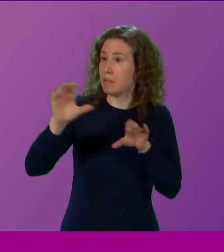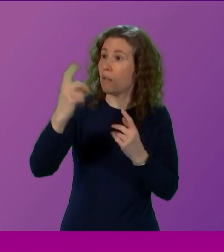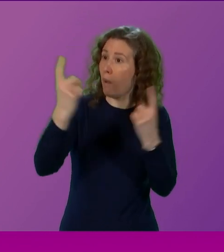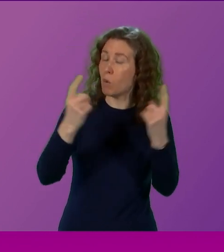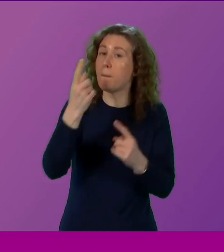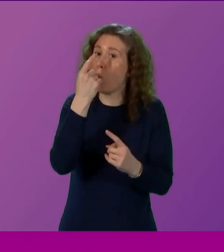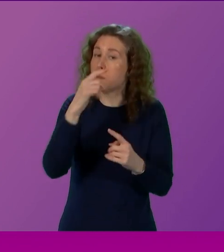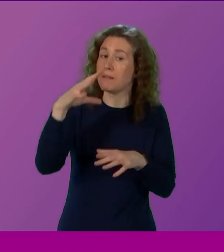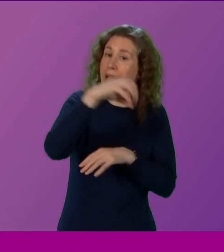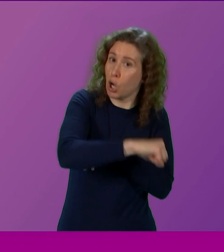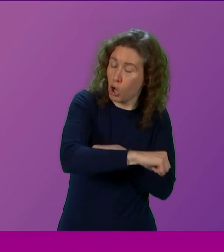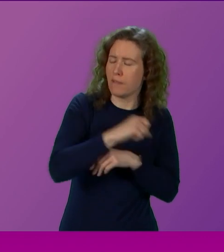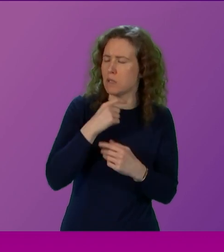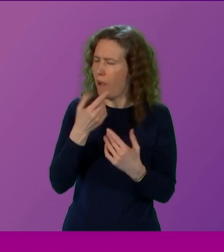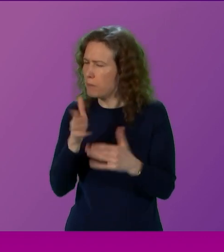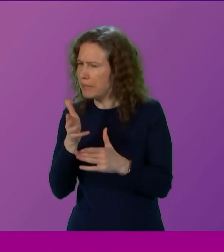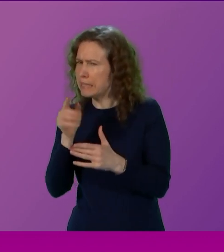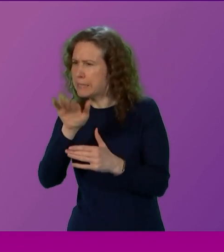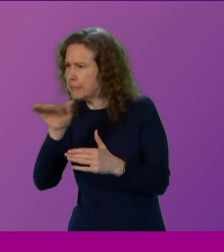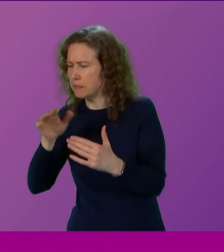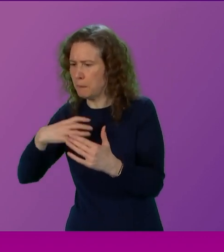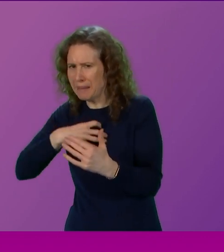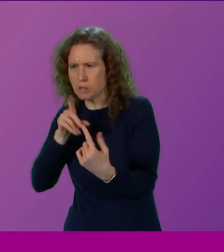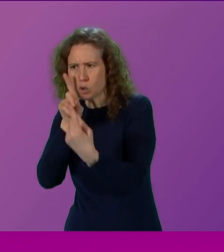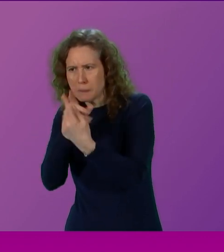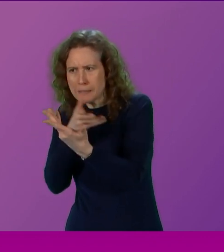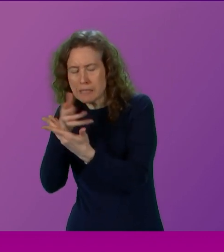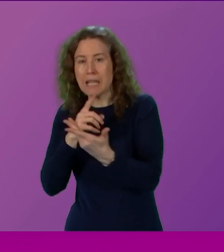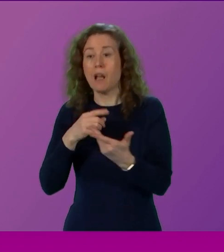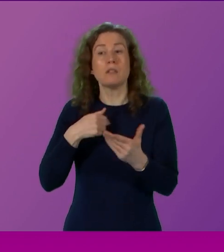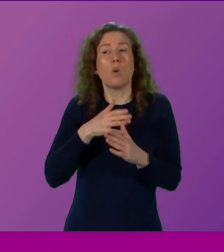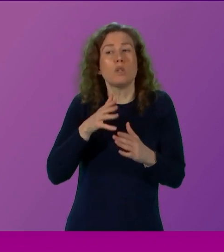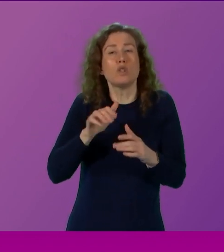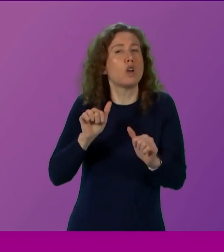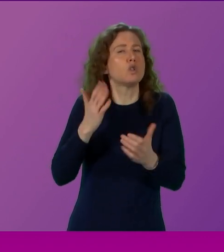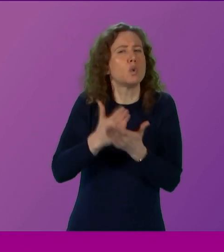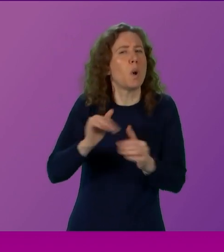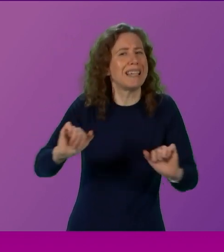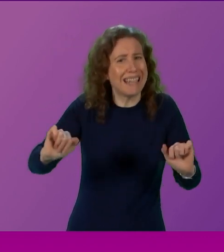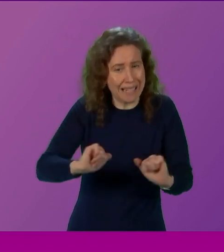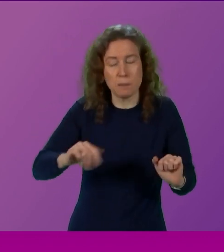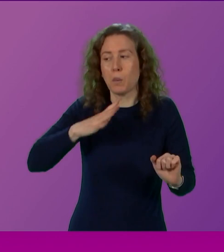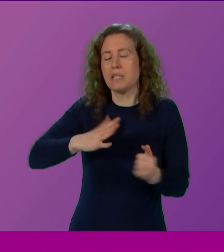Although there is undoubtedly a deal to be done here, that will require the Government to do its bit to ensure that there is a sufficient level of capital investment